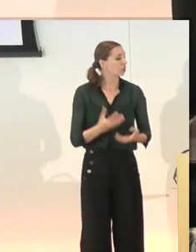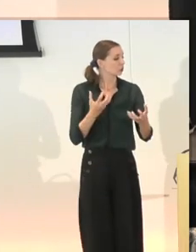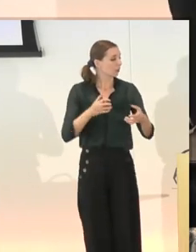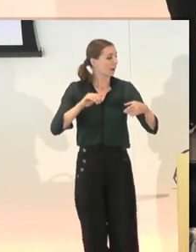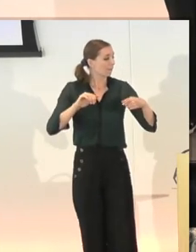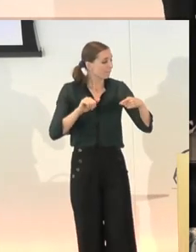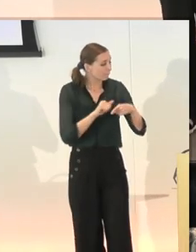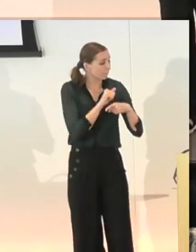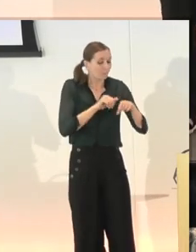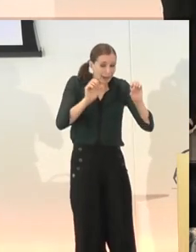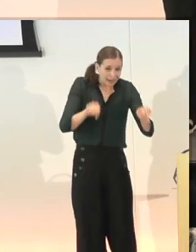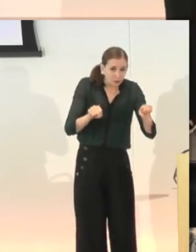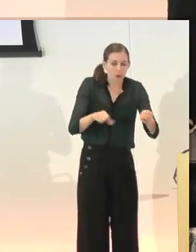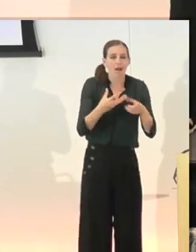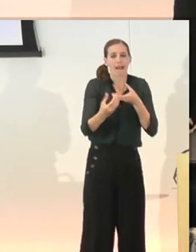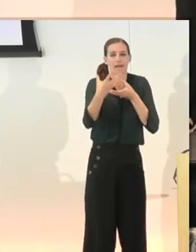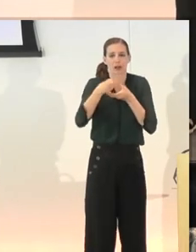and practically as where the inclusive emotion practically and contextual.